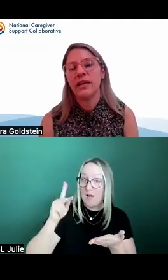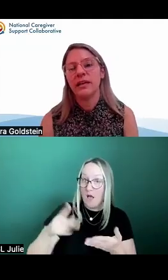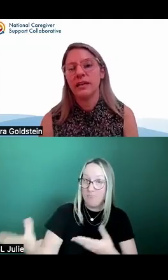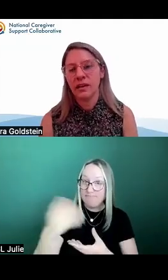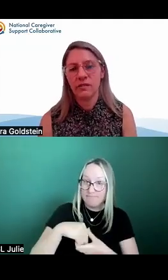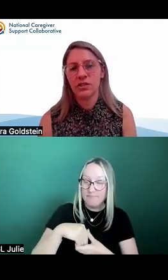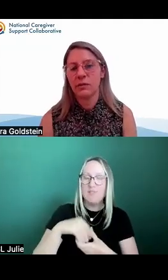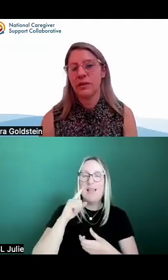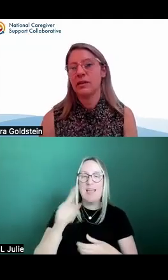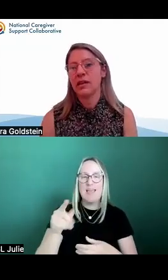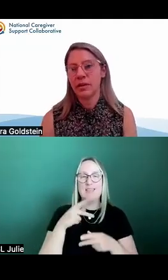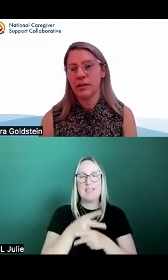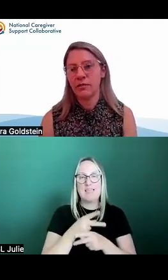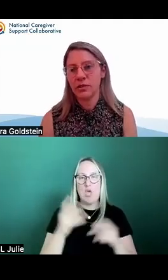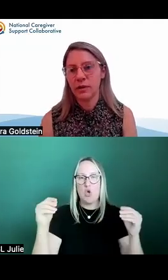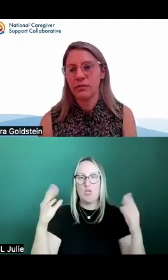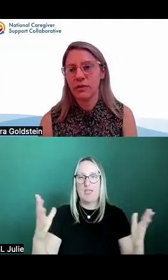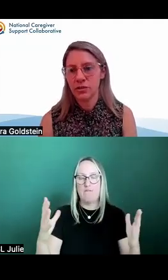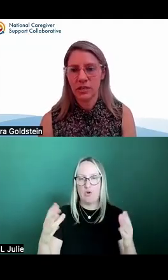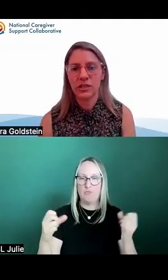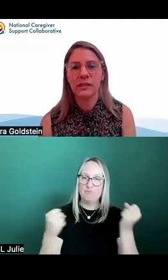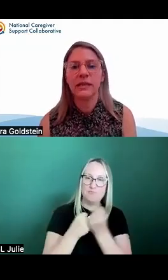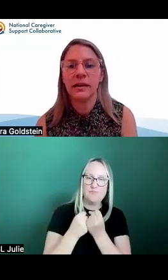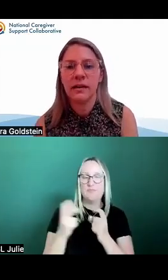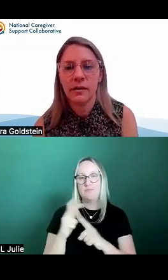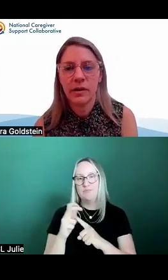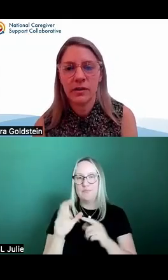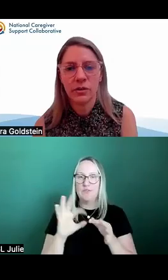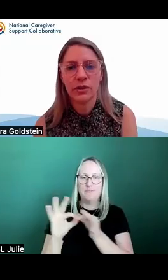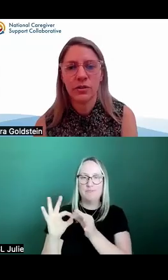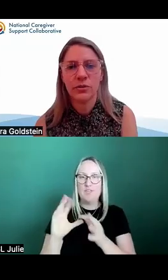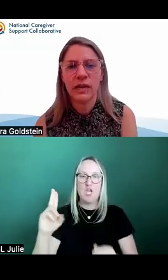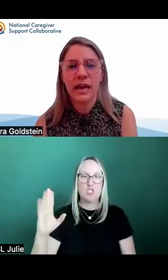in the Caregiver Champion Collaborative which we have a registration link I'll also include.